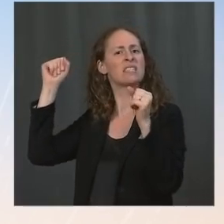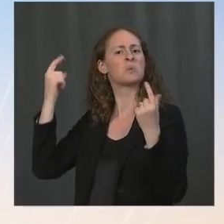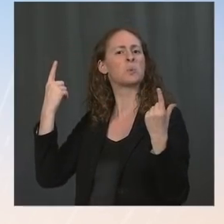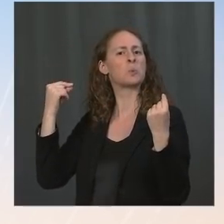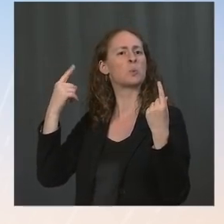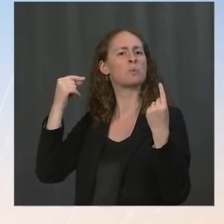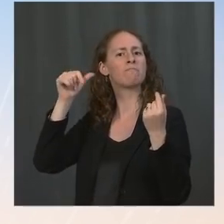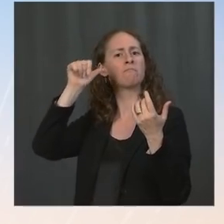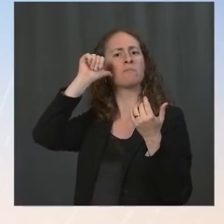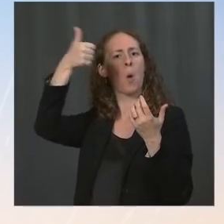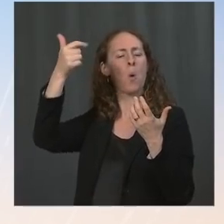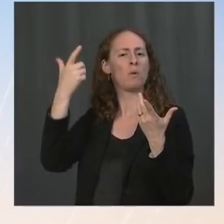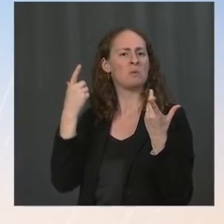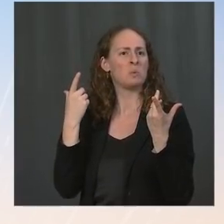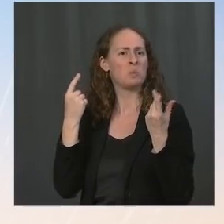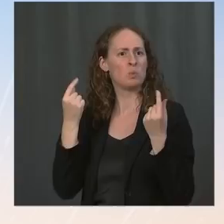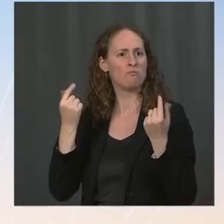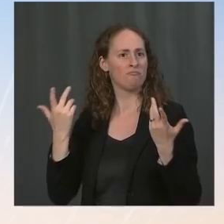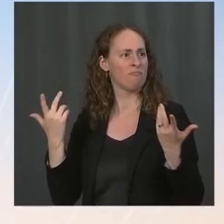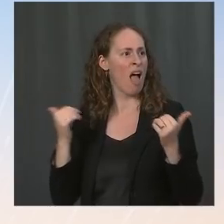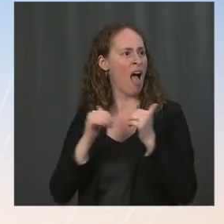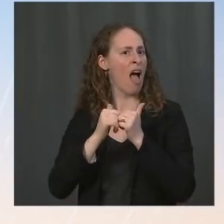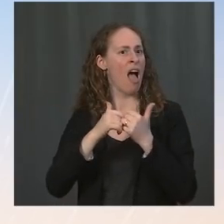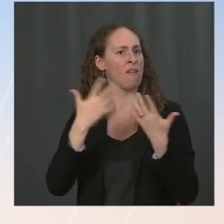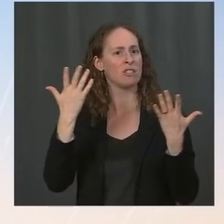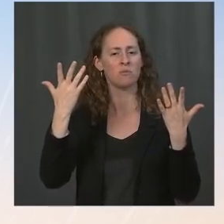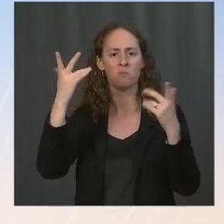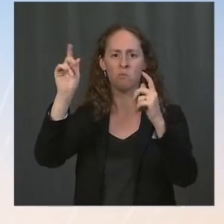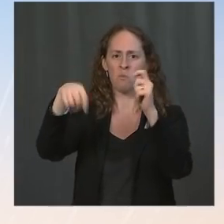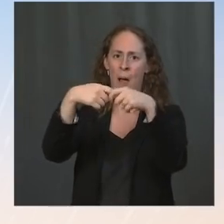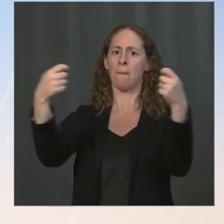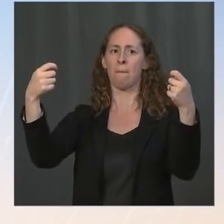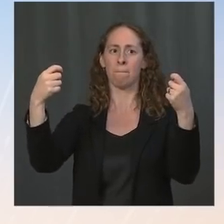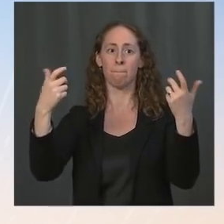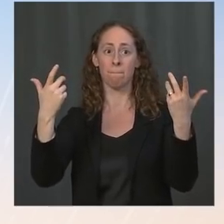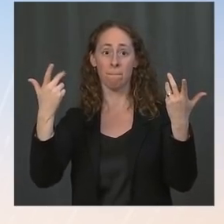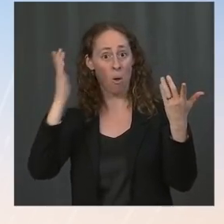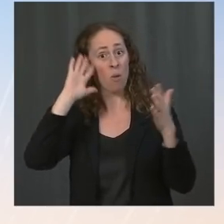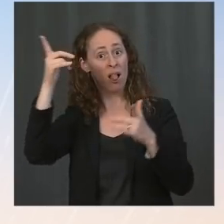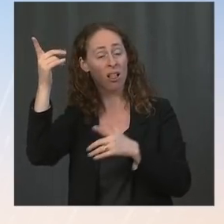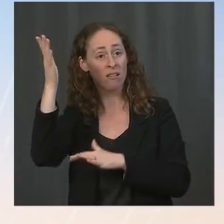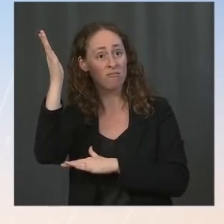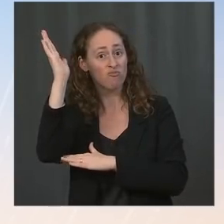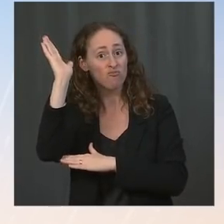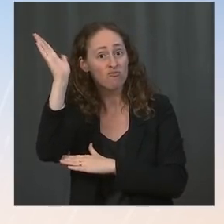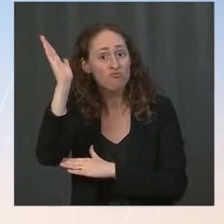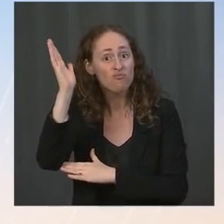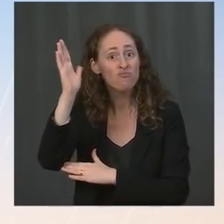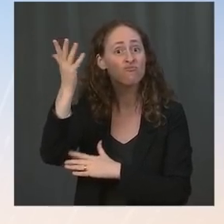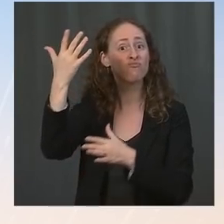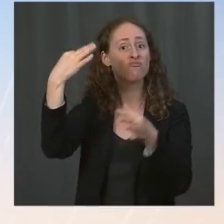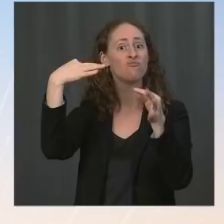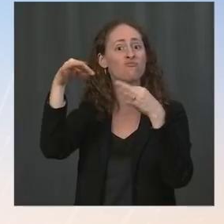Should the public, you know, expect to hear from him tomorrow at some point after this has all wrapped up? Ms. Psaki: Absolutely, Darlene.